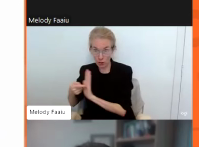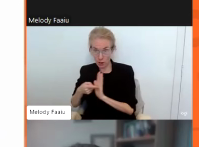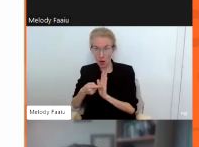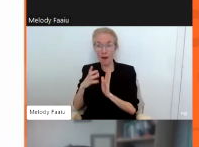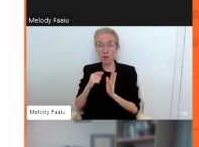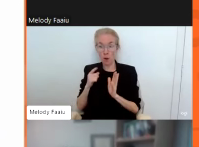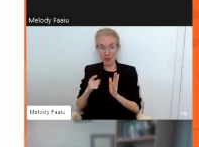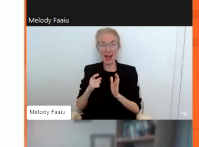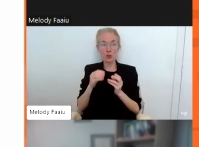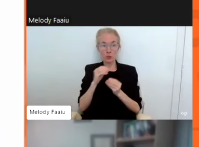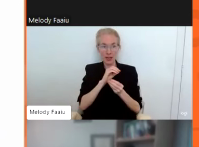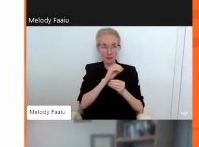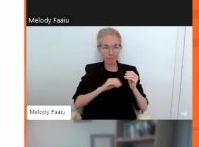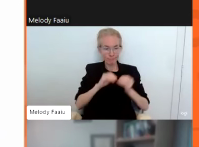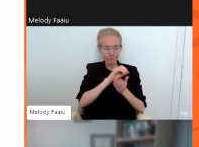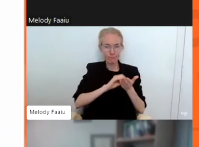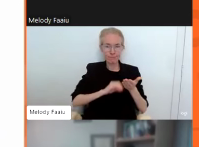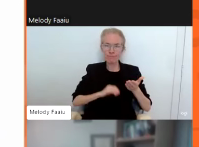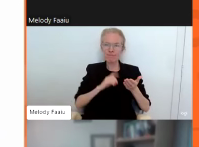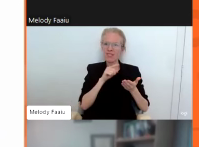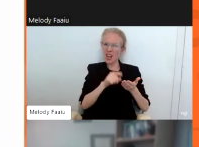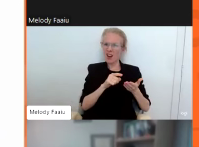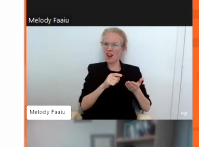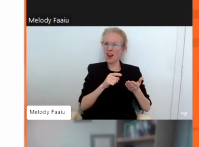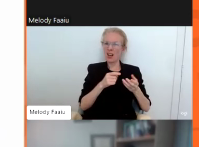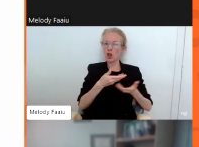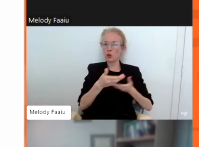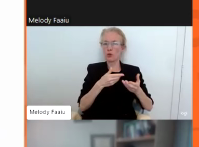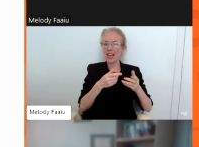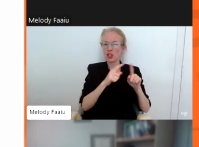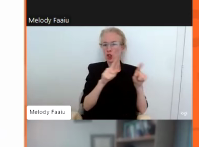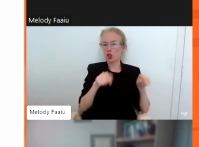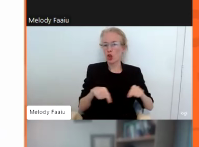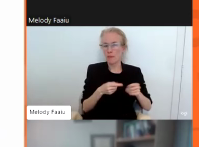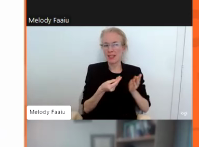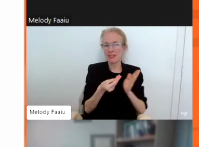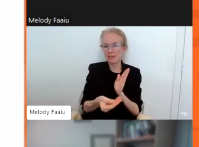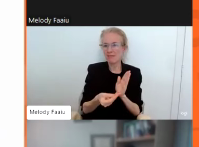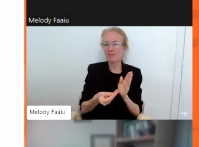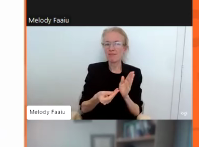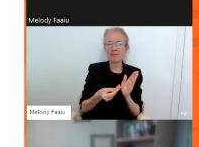including Living Streets, Disabled People's Coalition, Disability